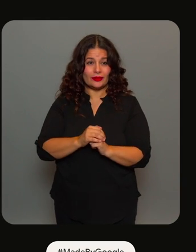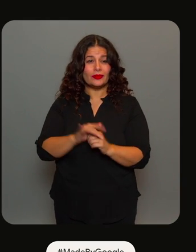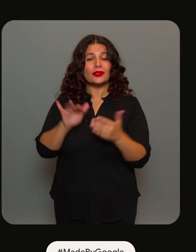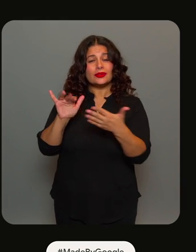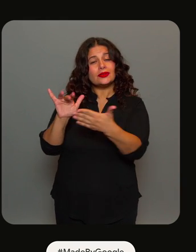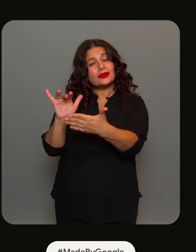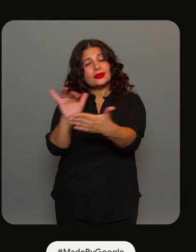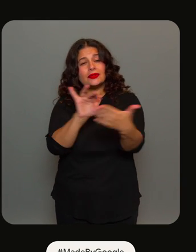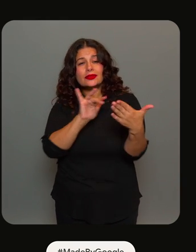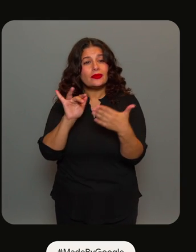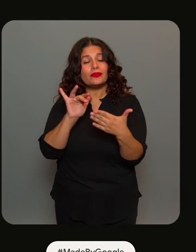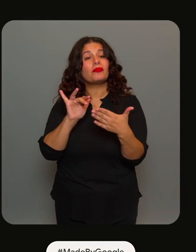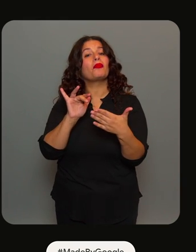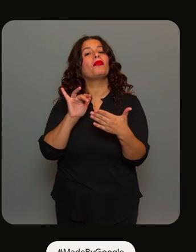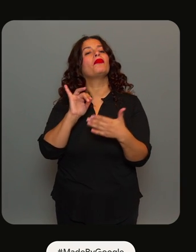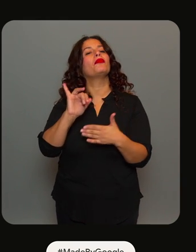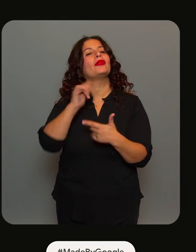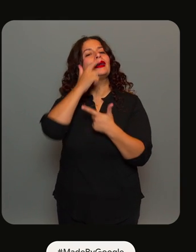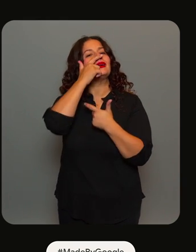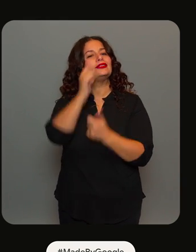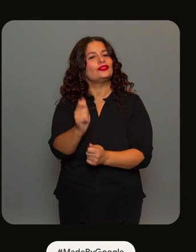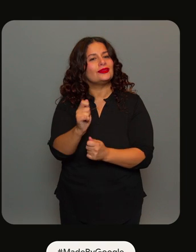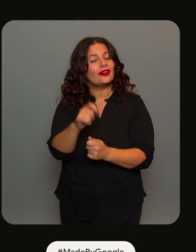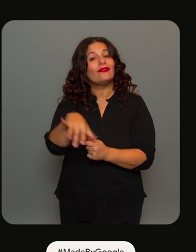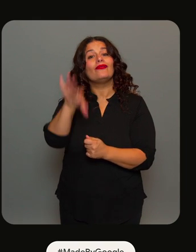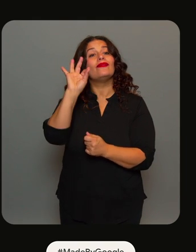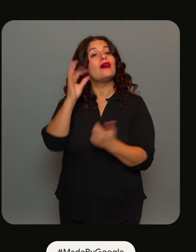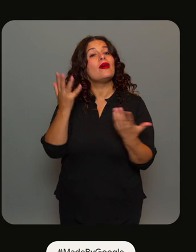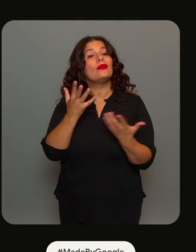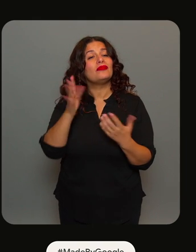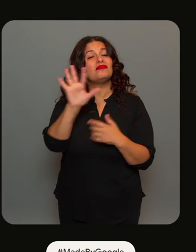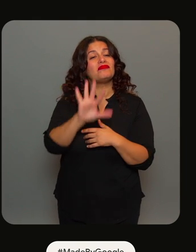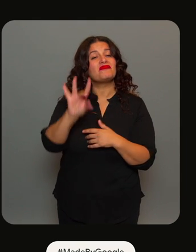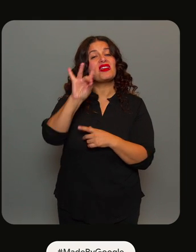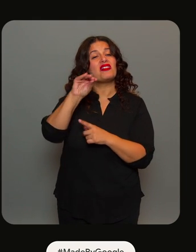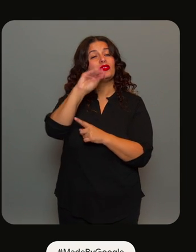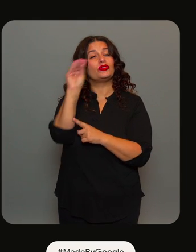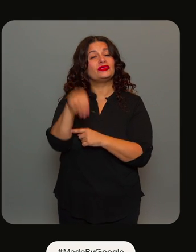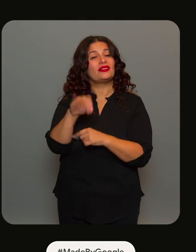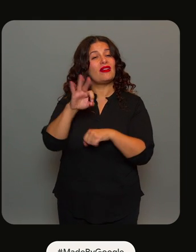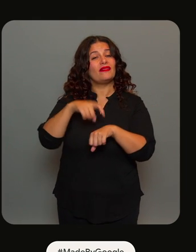And we heard an interesting theme emerge. It turns out that tablets are homebodies.